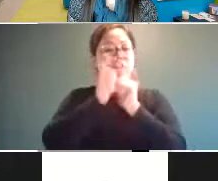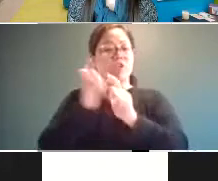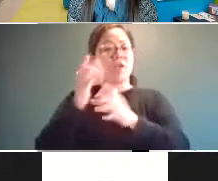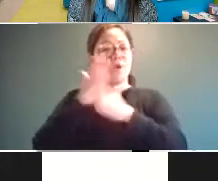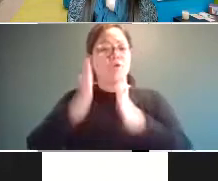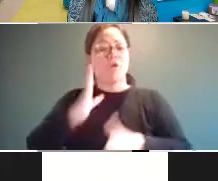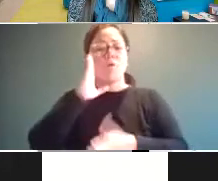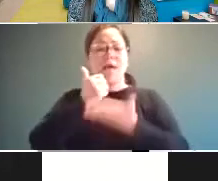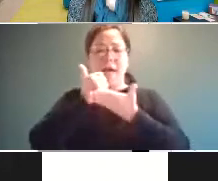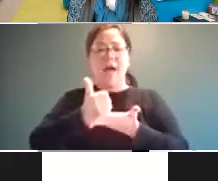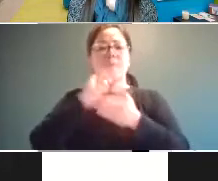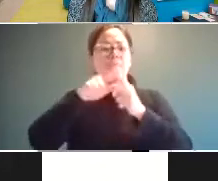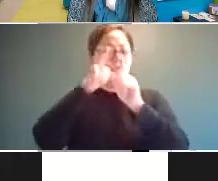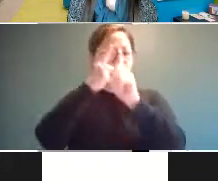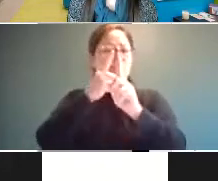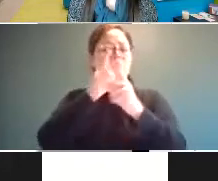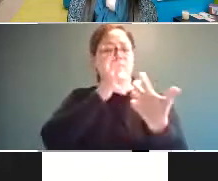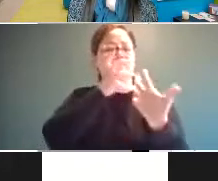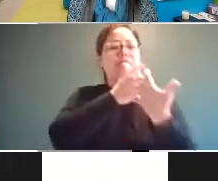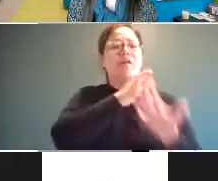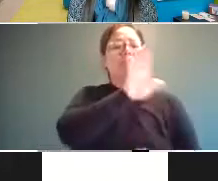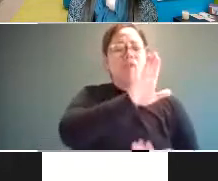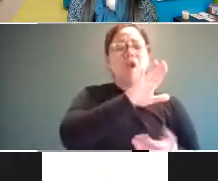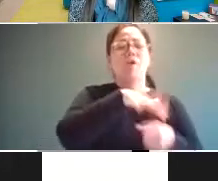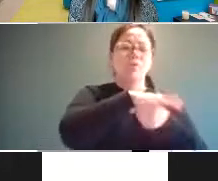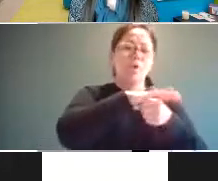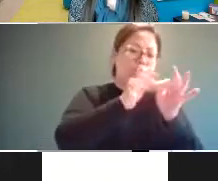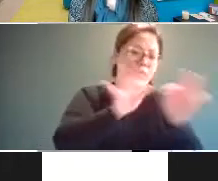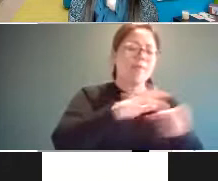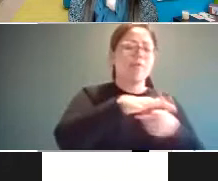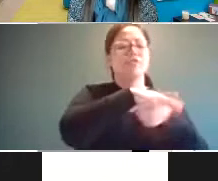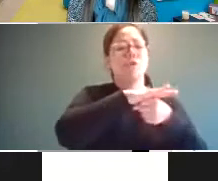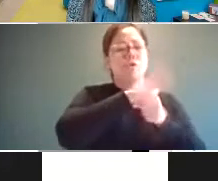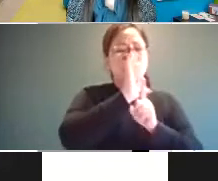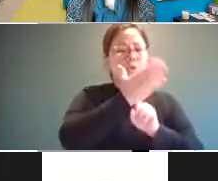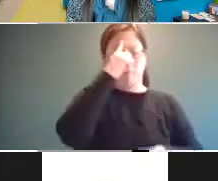to localize that to the local language and culture for your target goals.